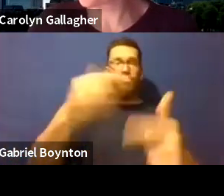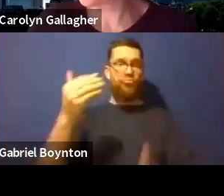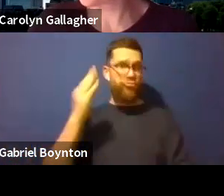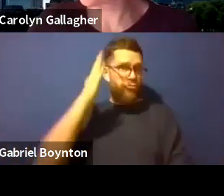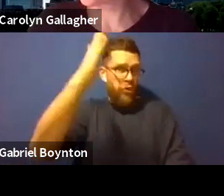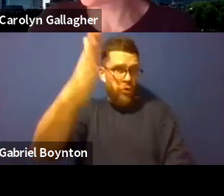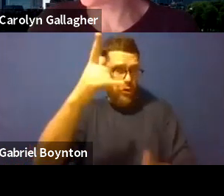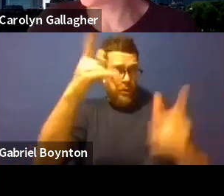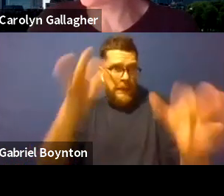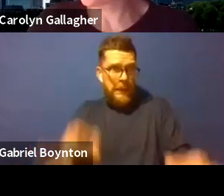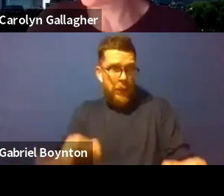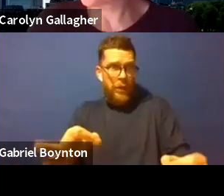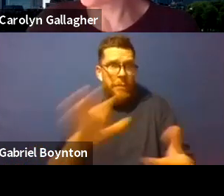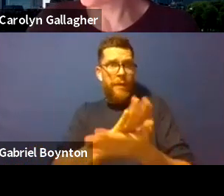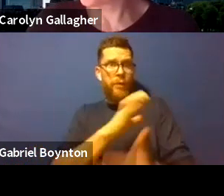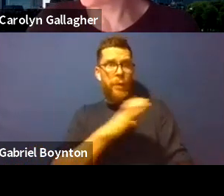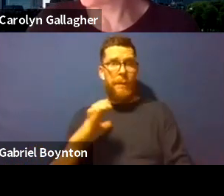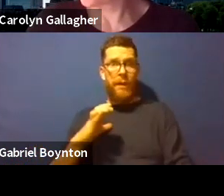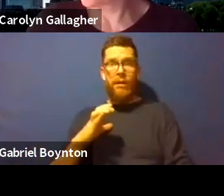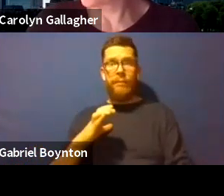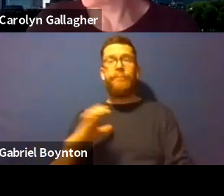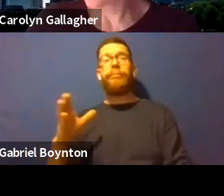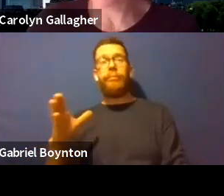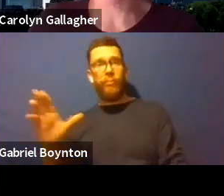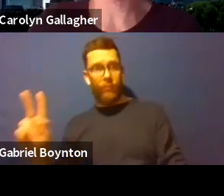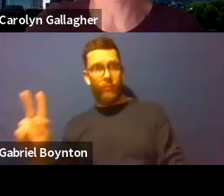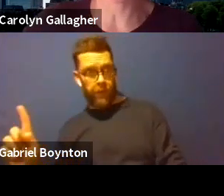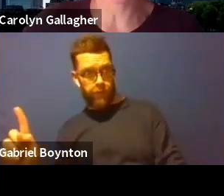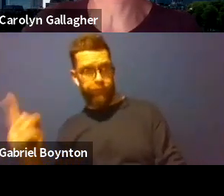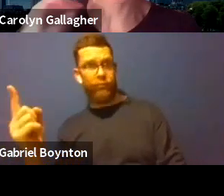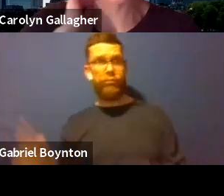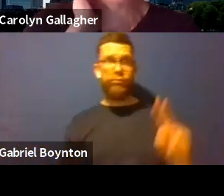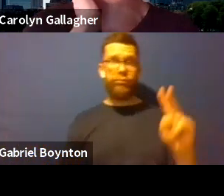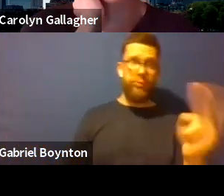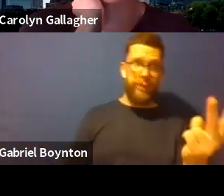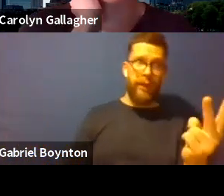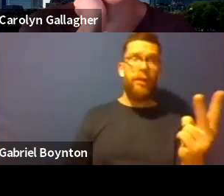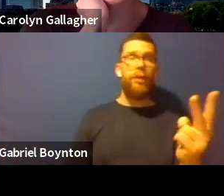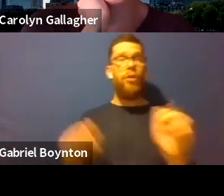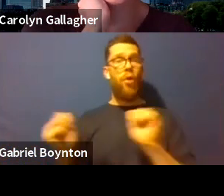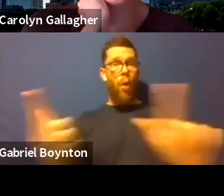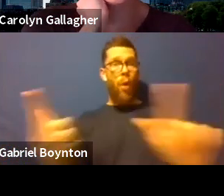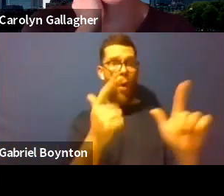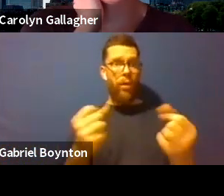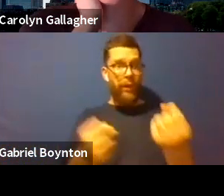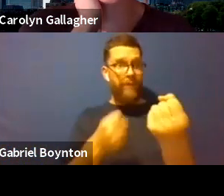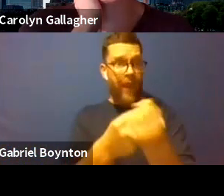Deniz Savas: So moved. Second, Carolyn Gallagher: All in favor, and Carolyn Gallagher: He didn't as